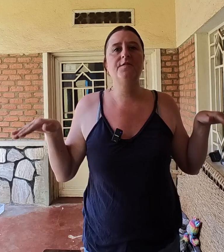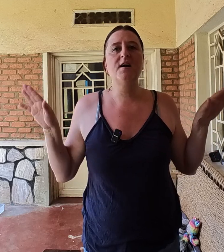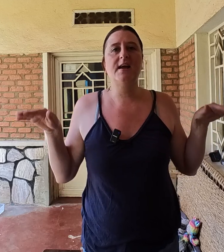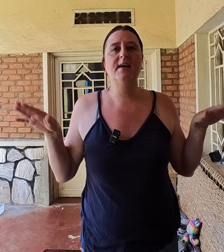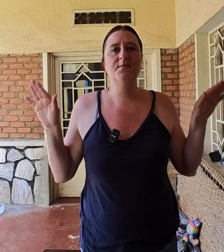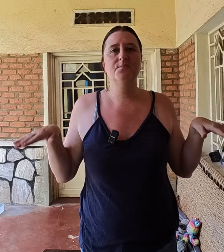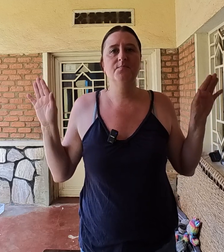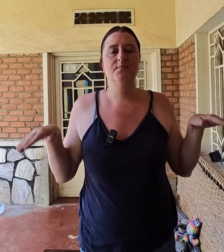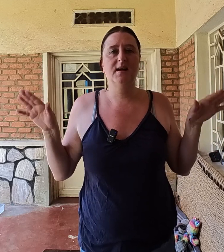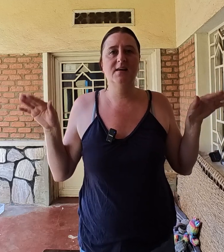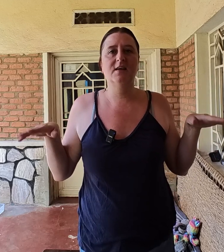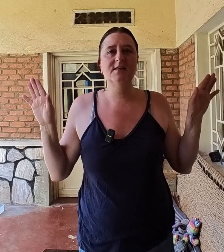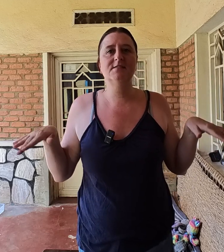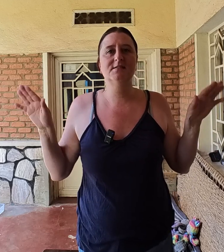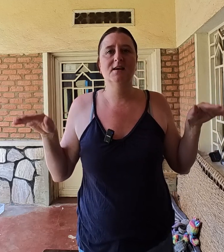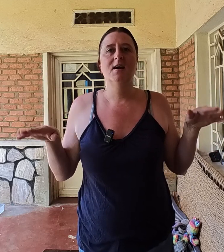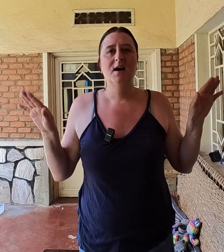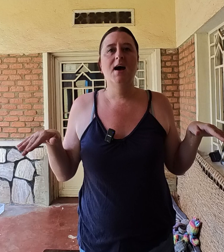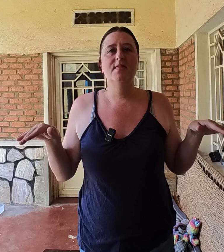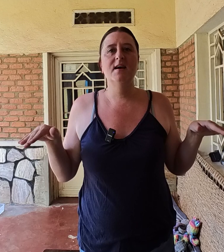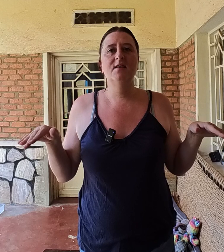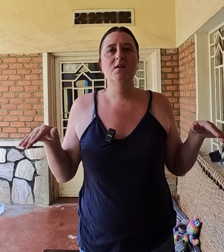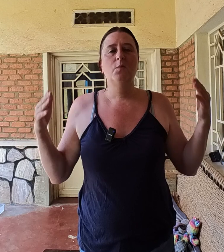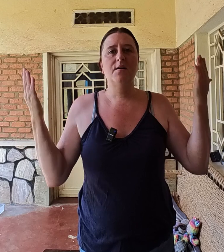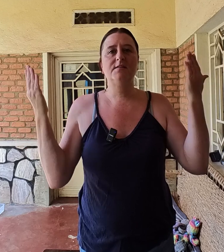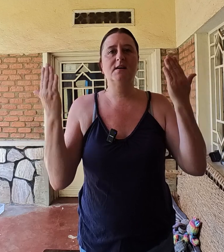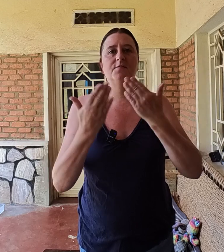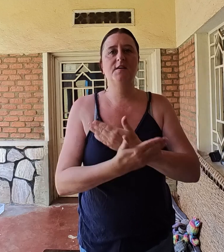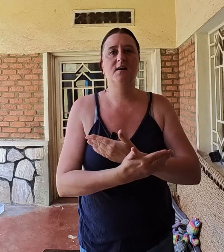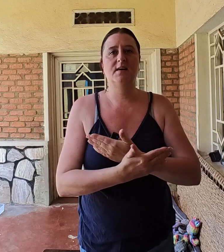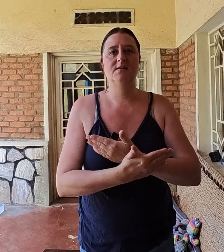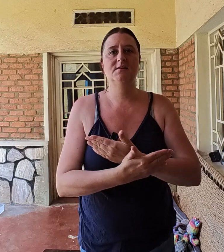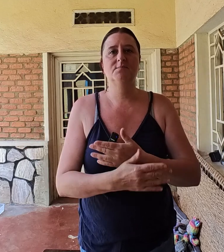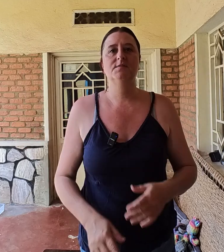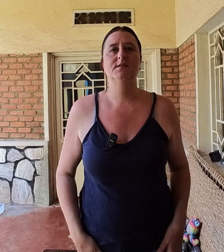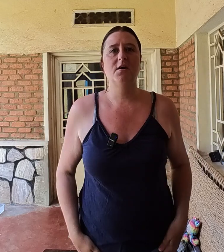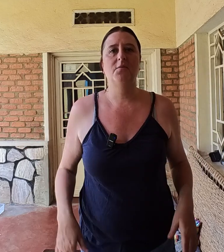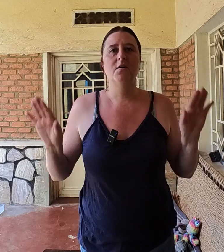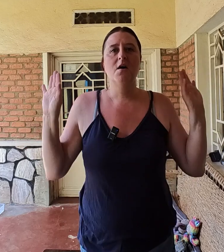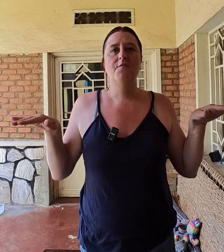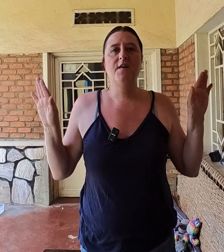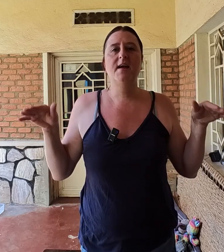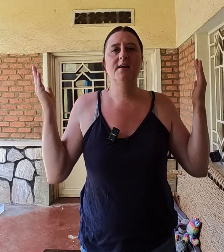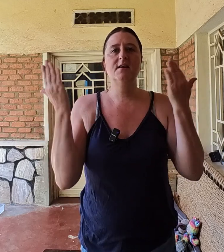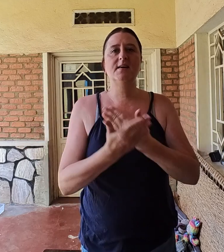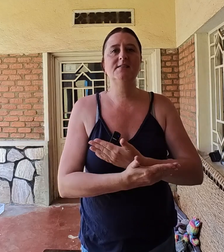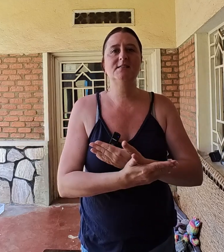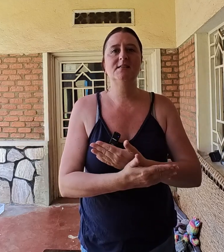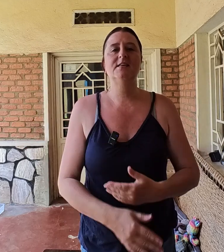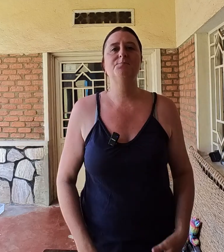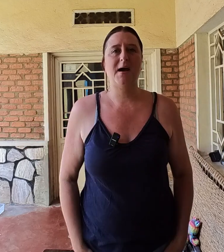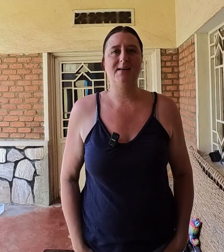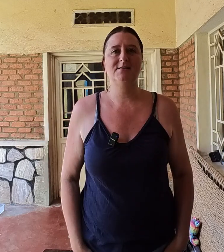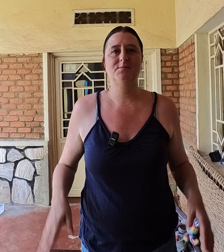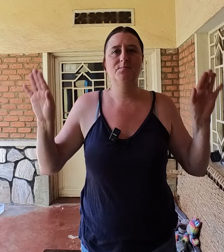got 'flying,' like this. And then we have the sign for night. So, 'flying at night' is bat.